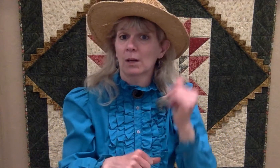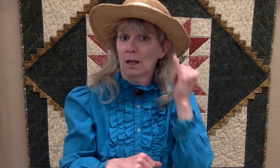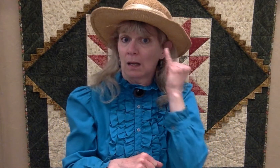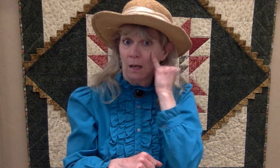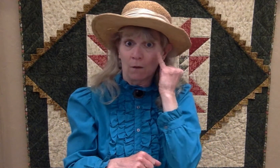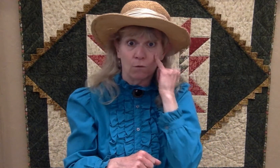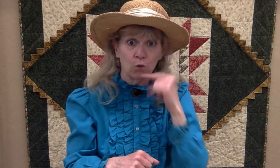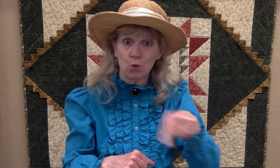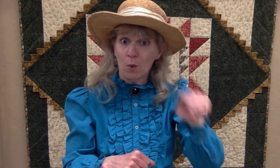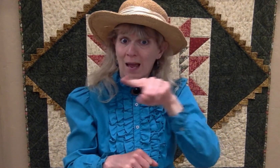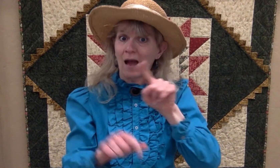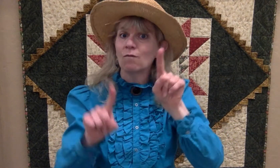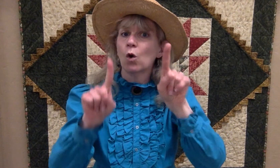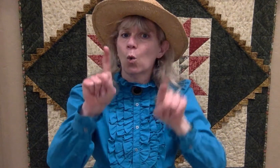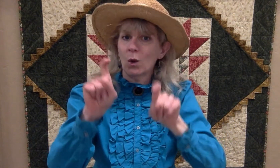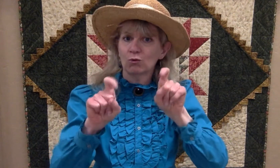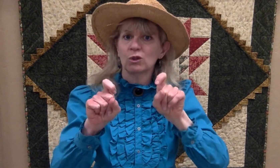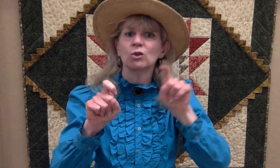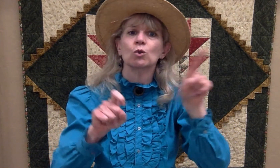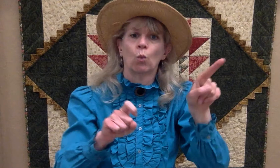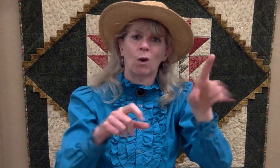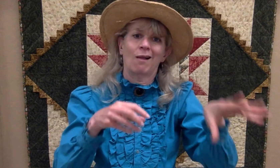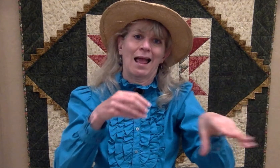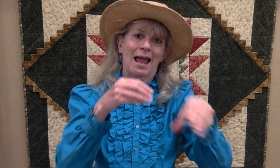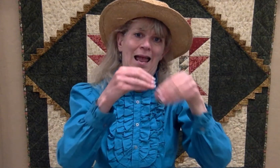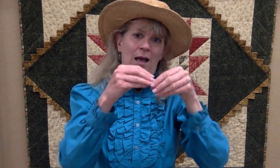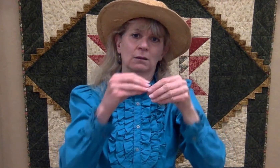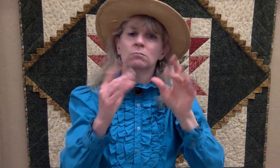If you have questions, we will add at the end of the video for